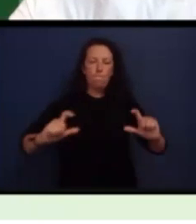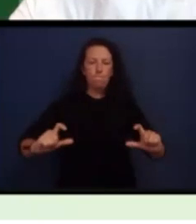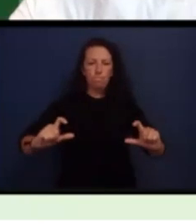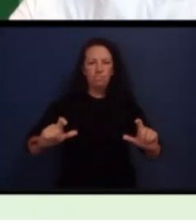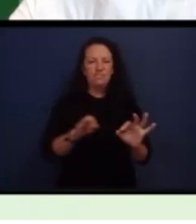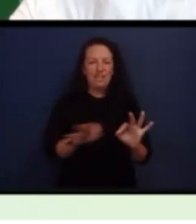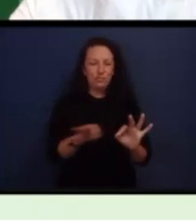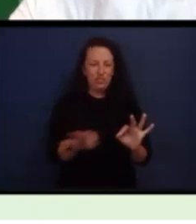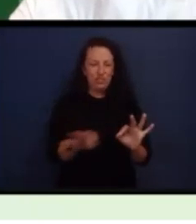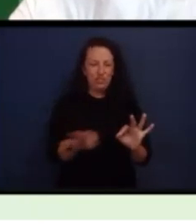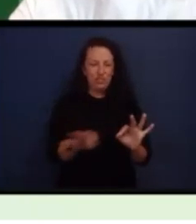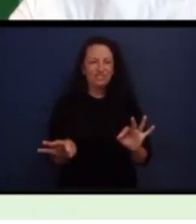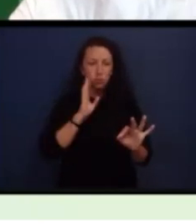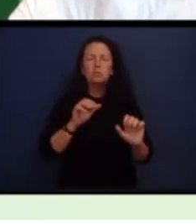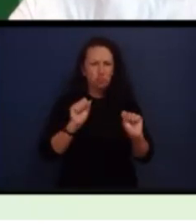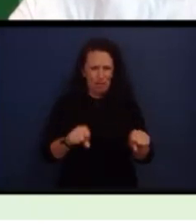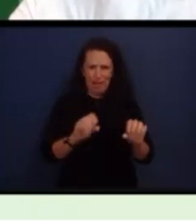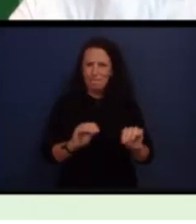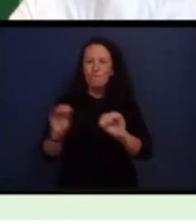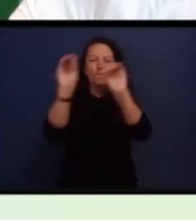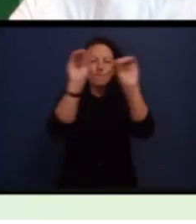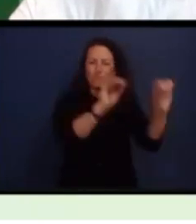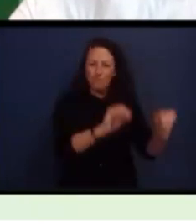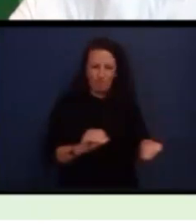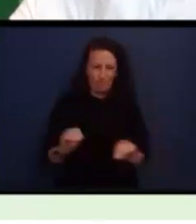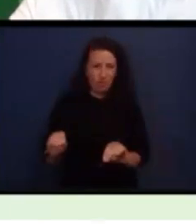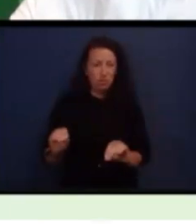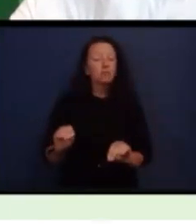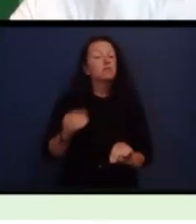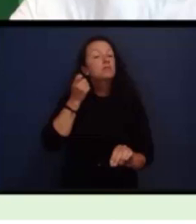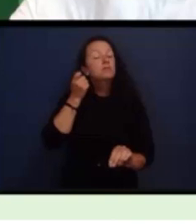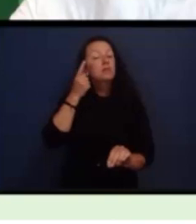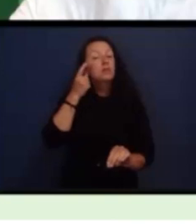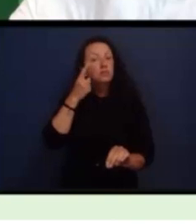Zoom Webinar window so that you can select the best place to view the captions on your screen.